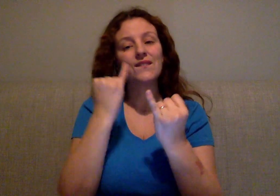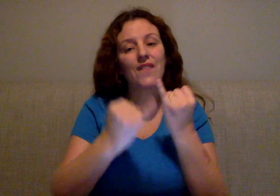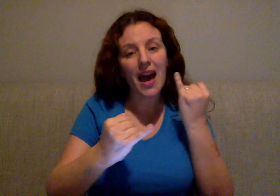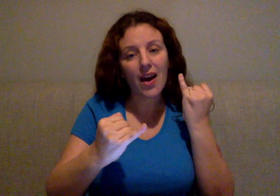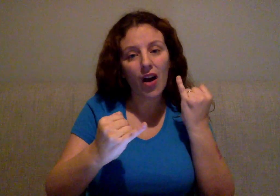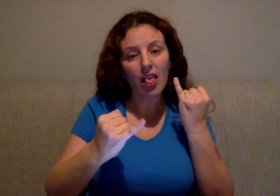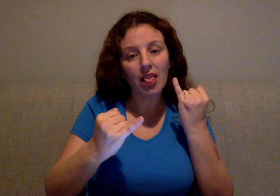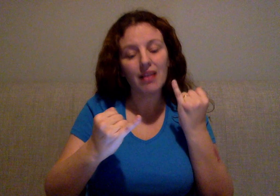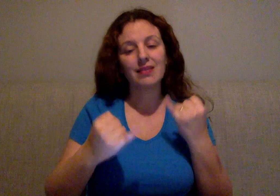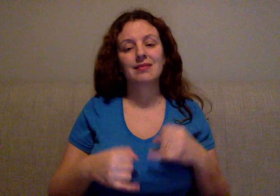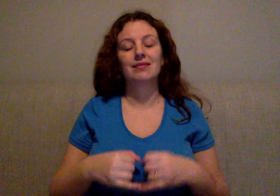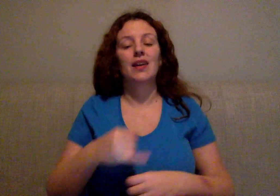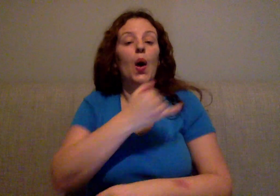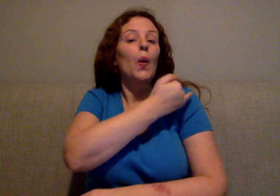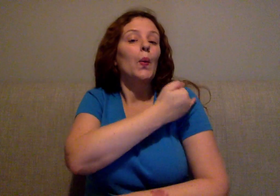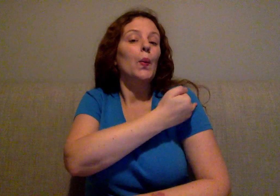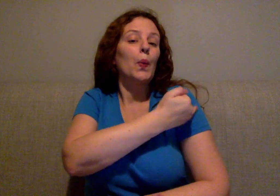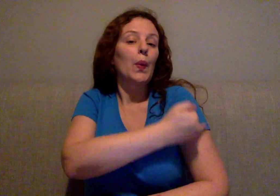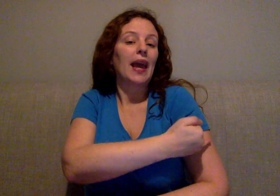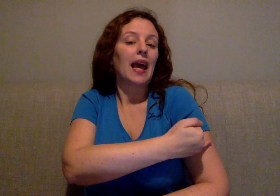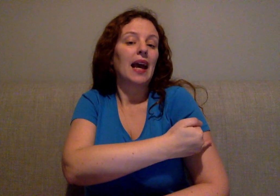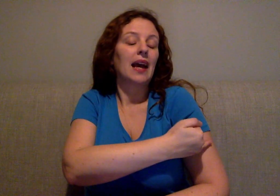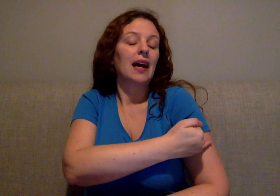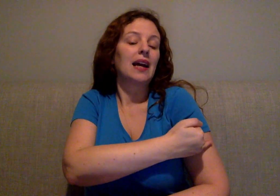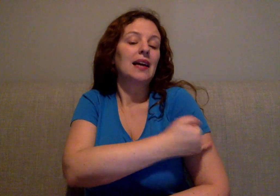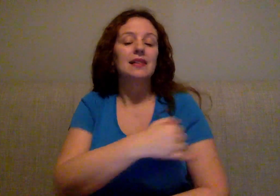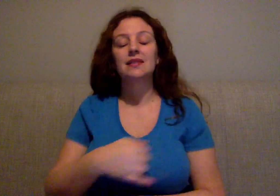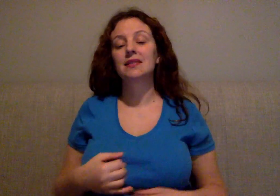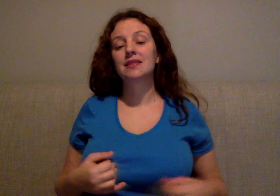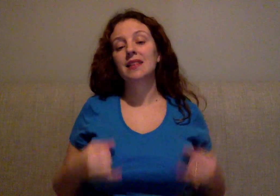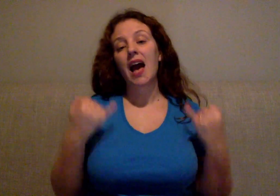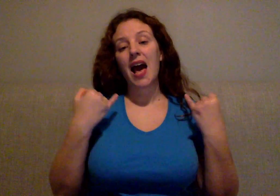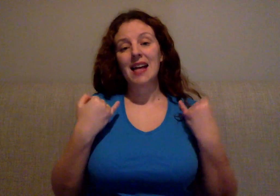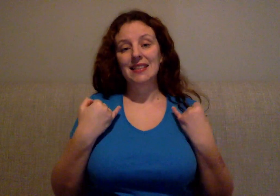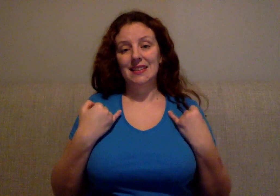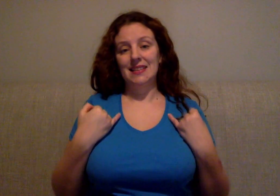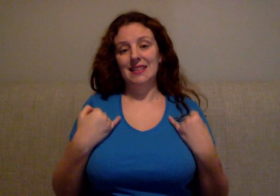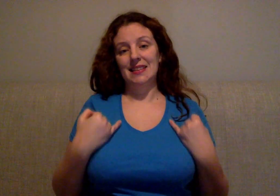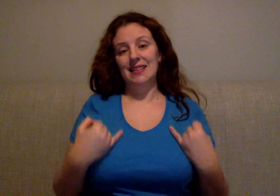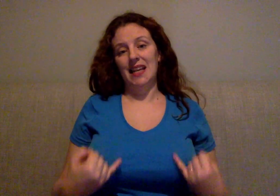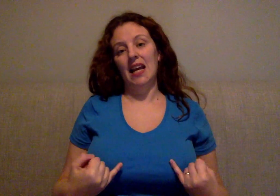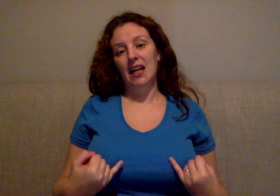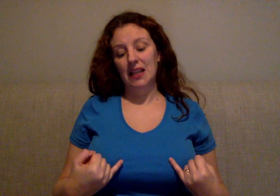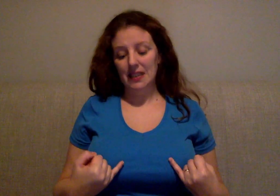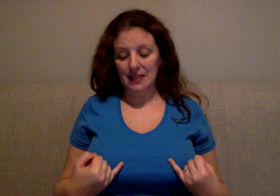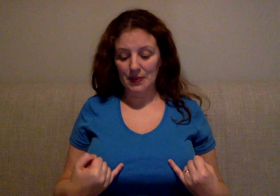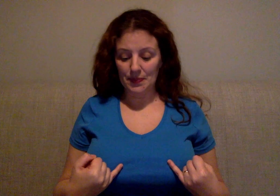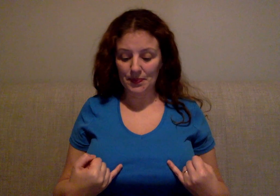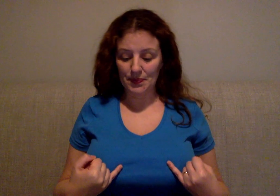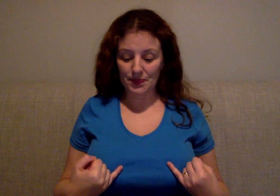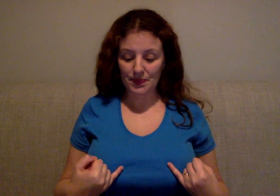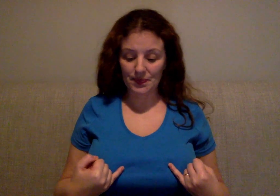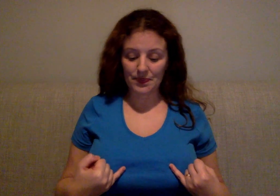FAIL WEAK SICK